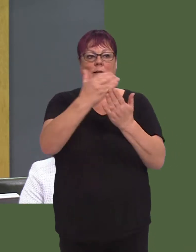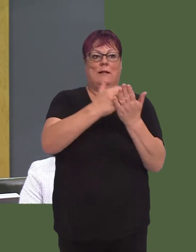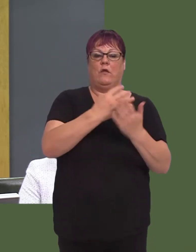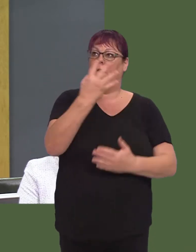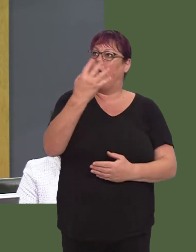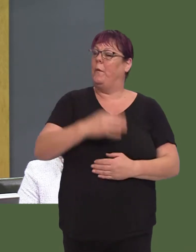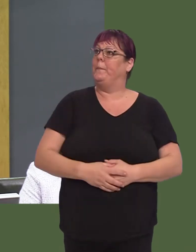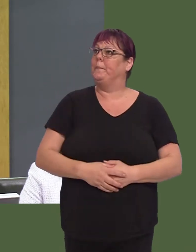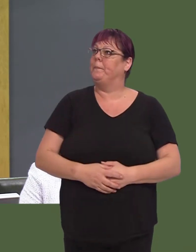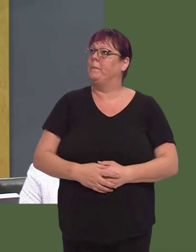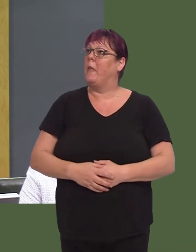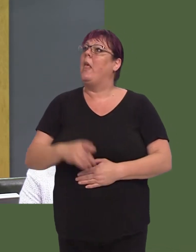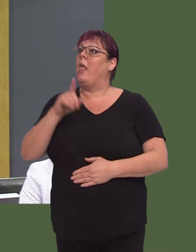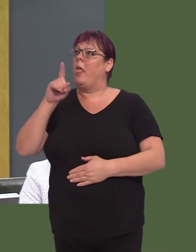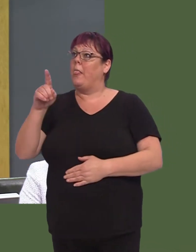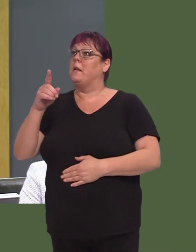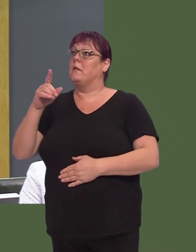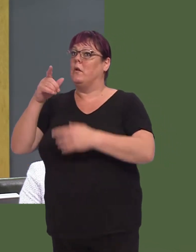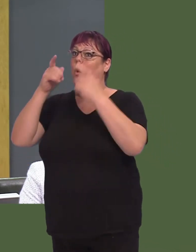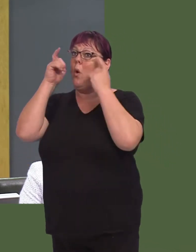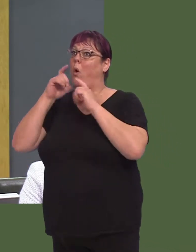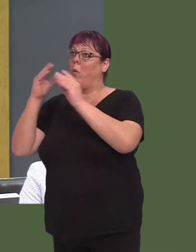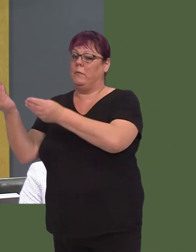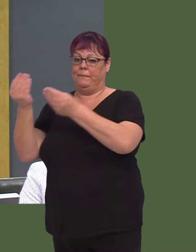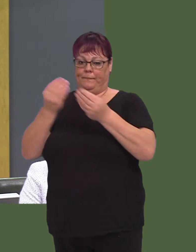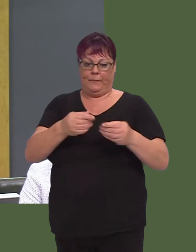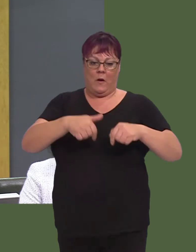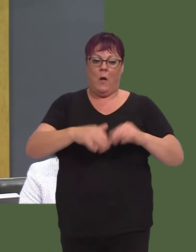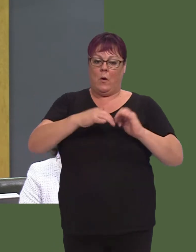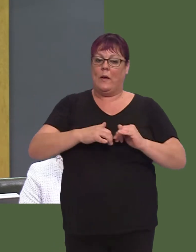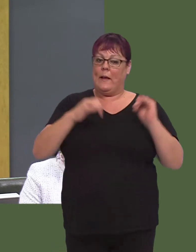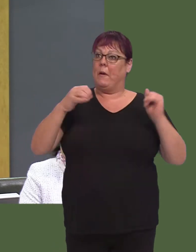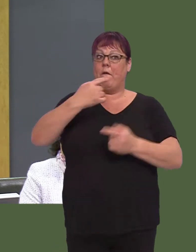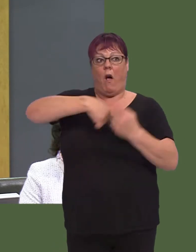I understand this change will come before the Assembly for consideration.